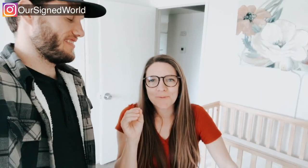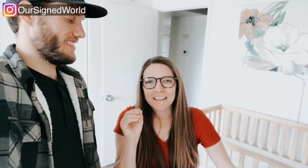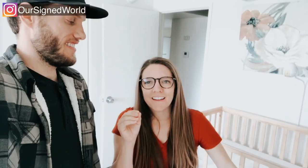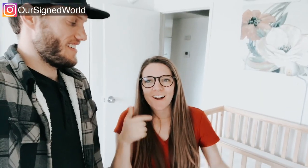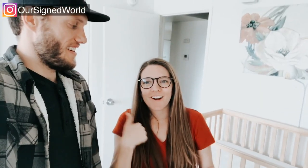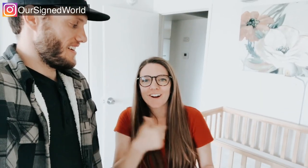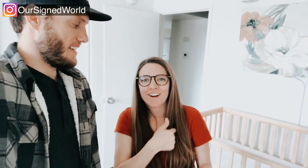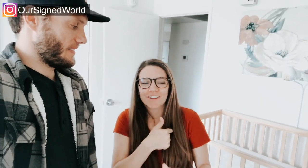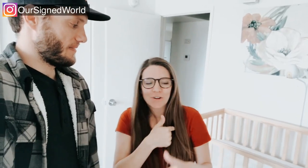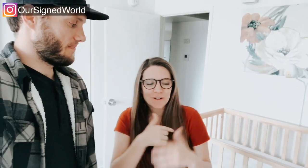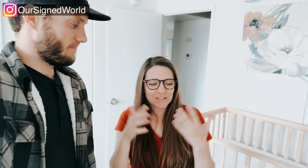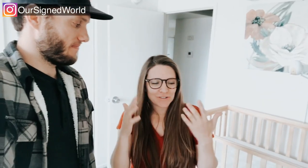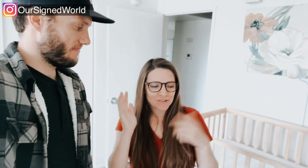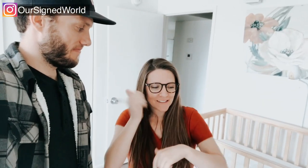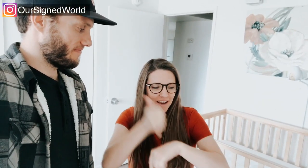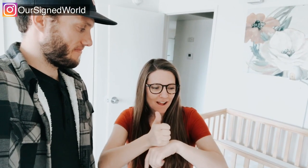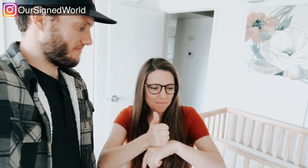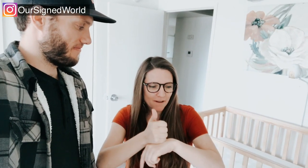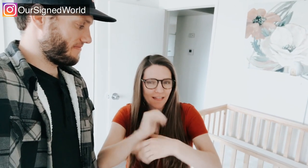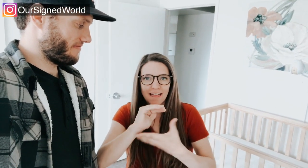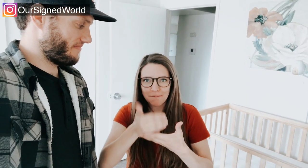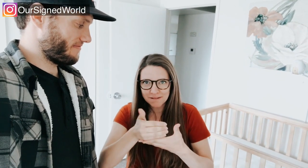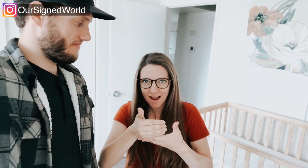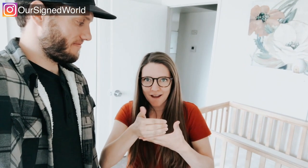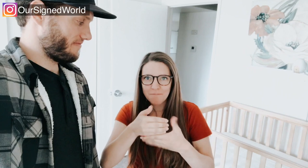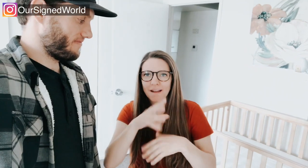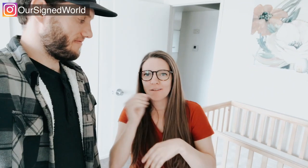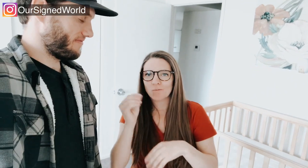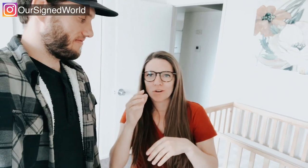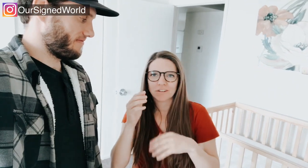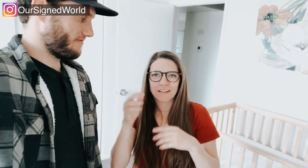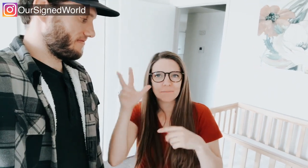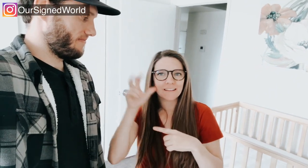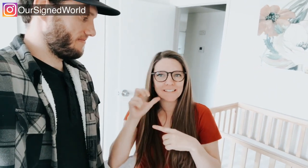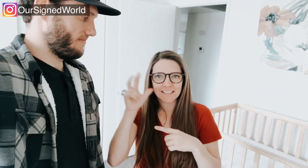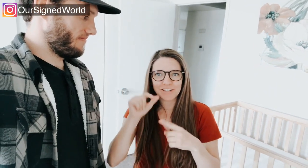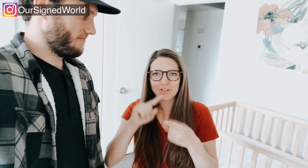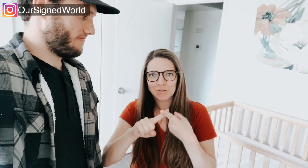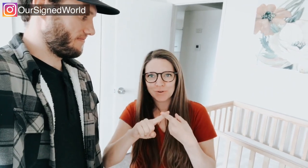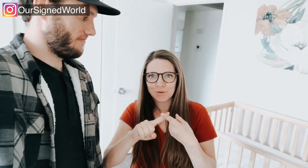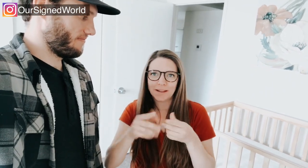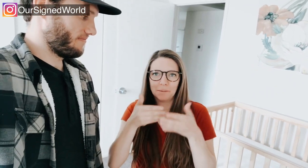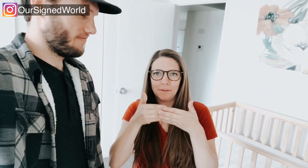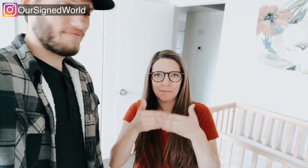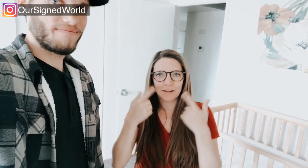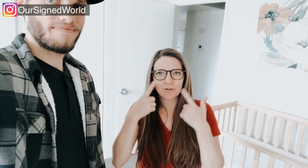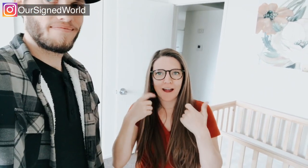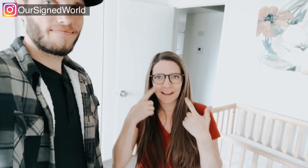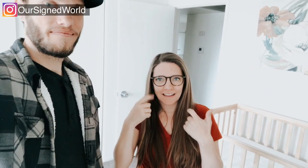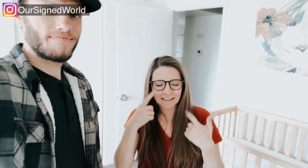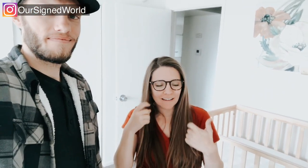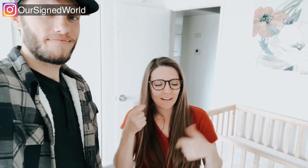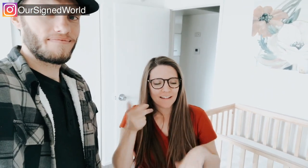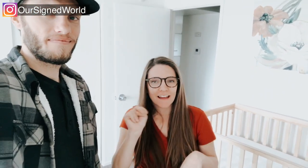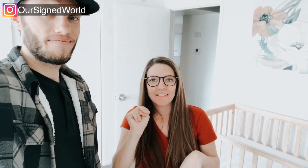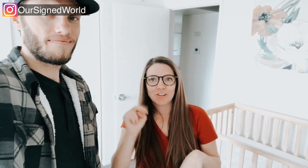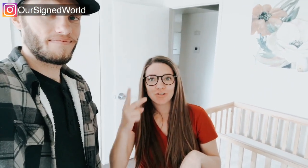We are going to set up the latptop and we are going to listen to a baby crying